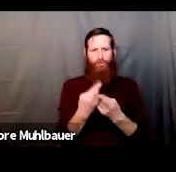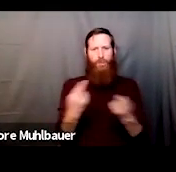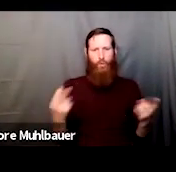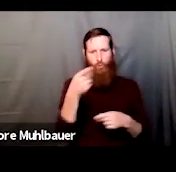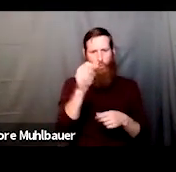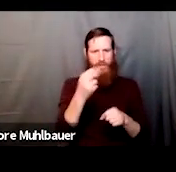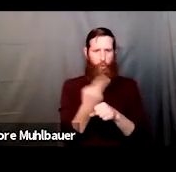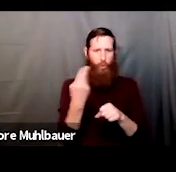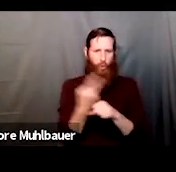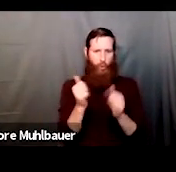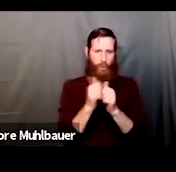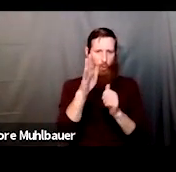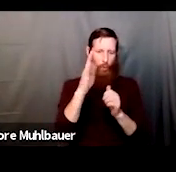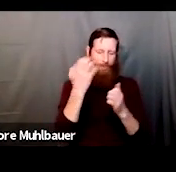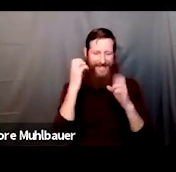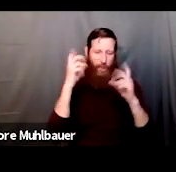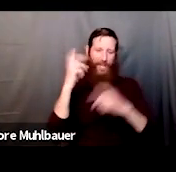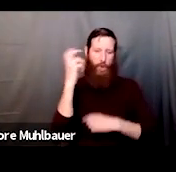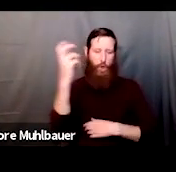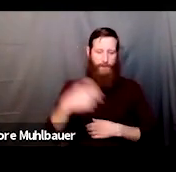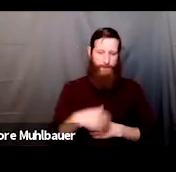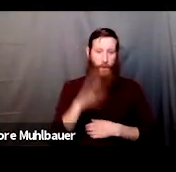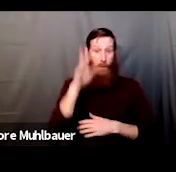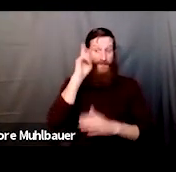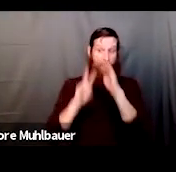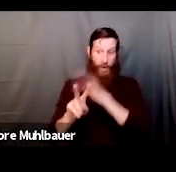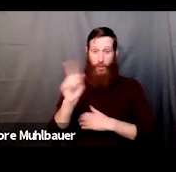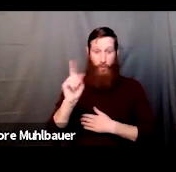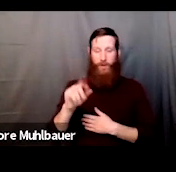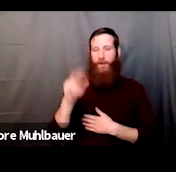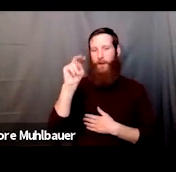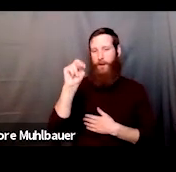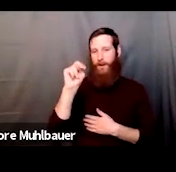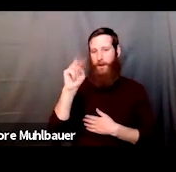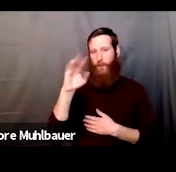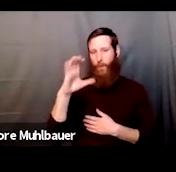First you can get the avalanche forecast at www.nwac.us